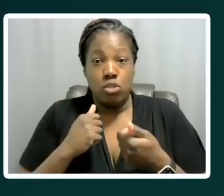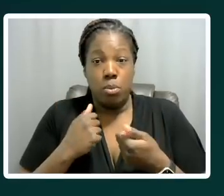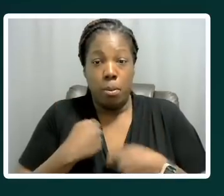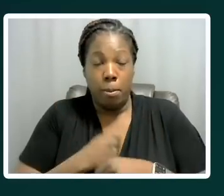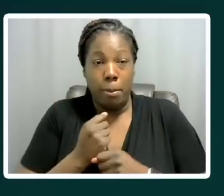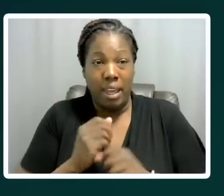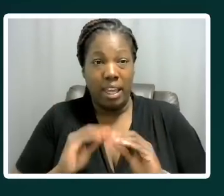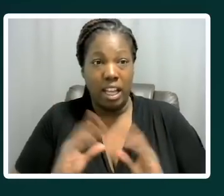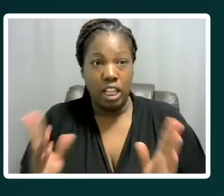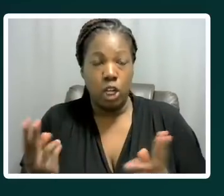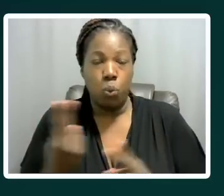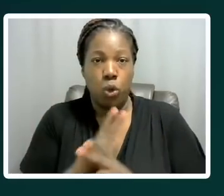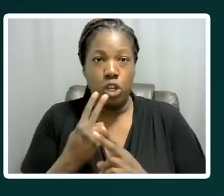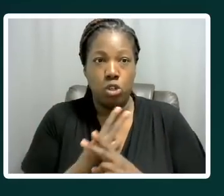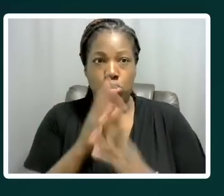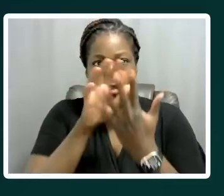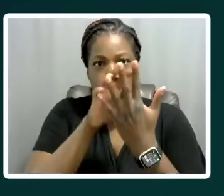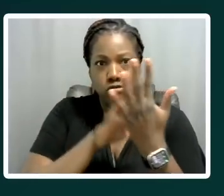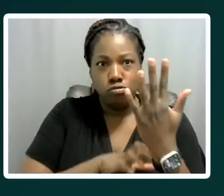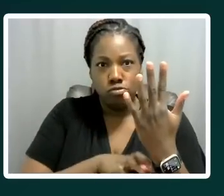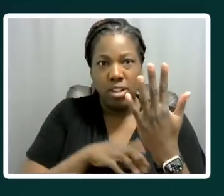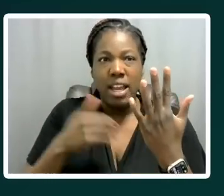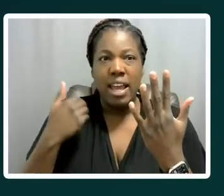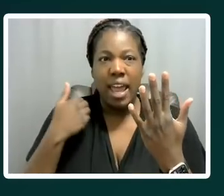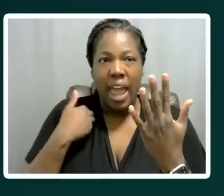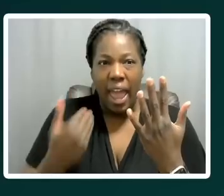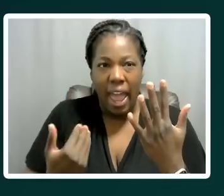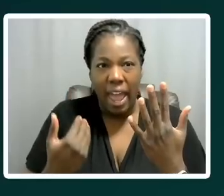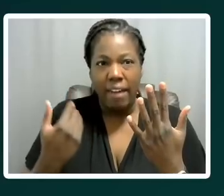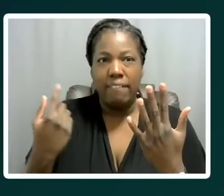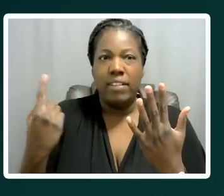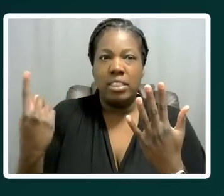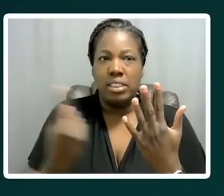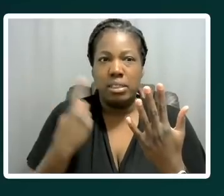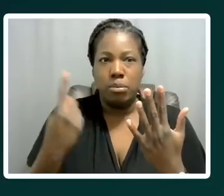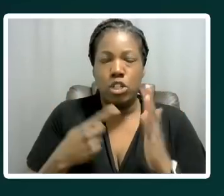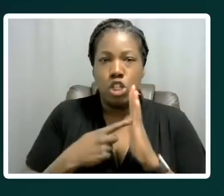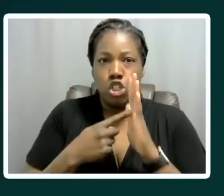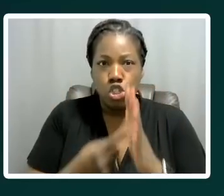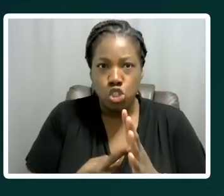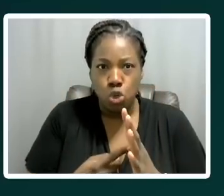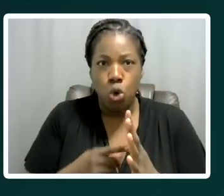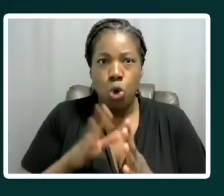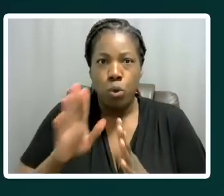and have this, sort of, carousel effect that made it clear what your current selection is, but what